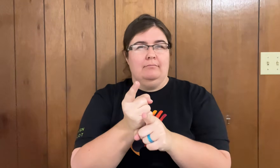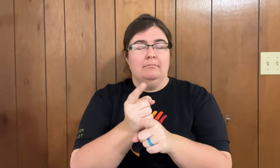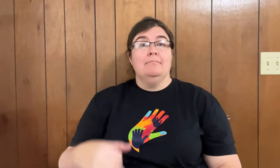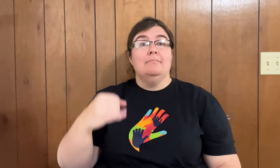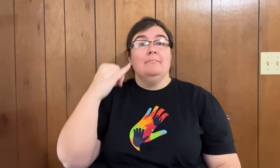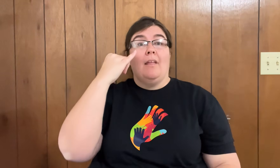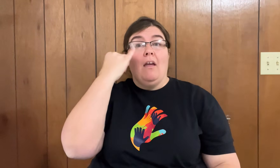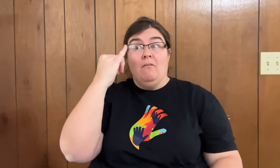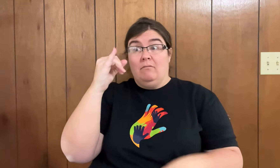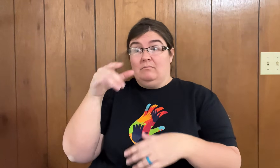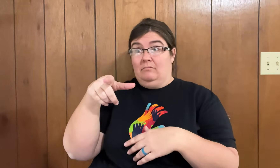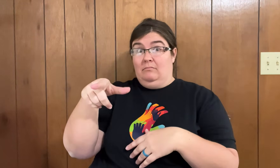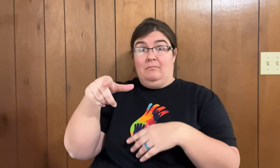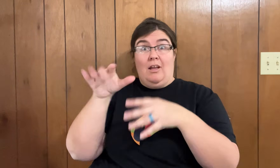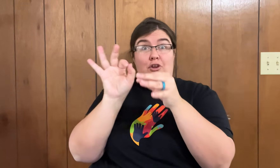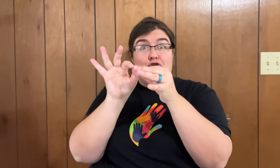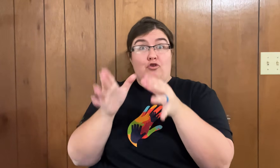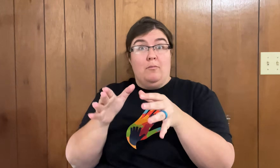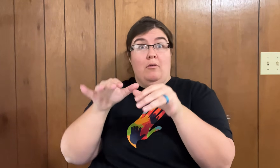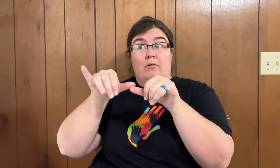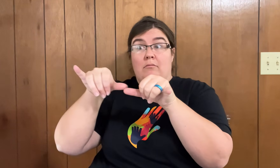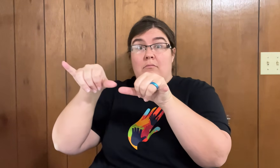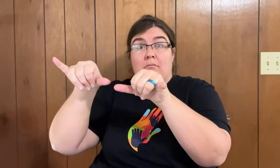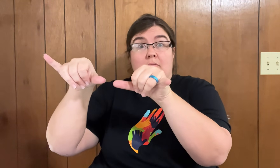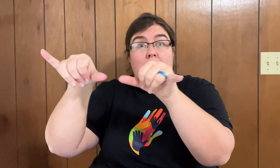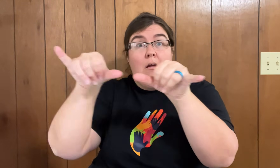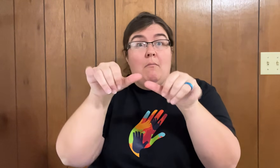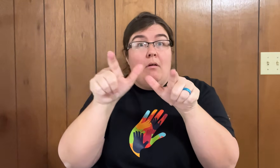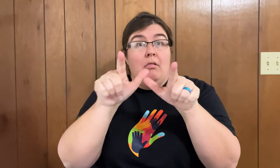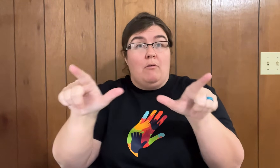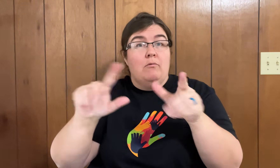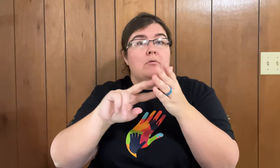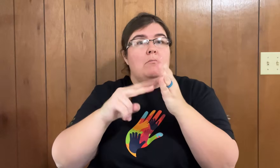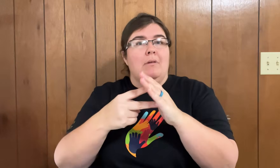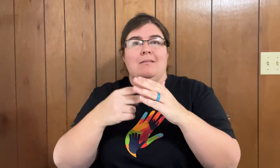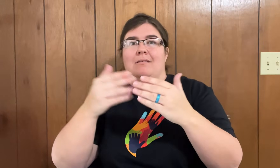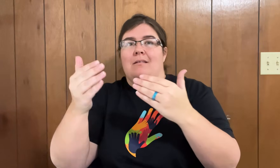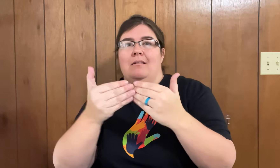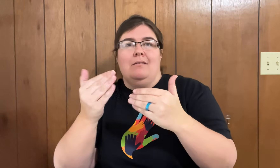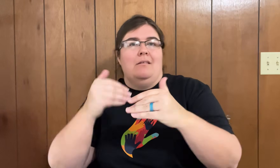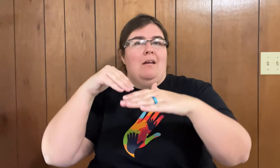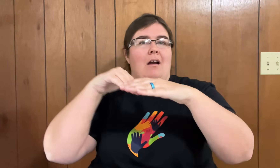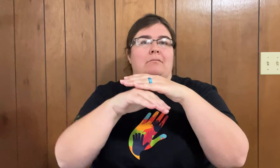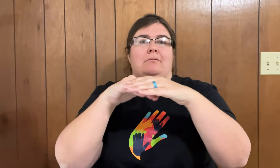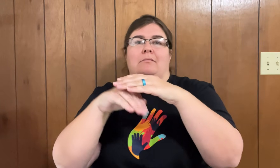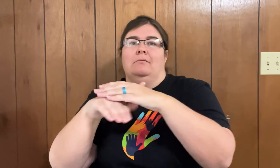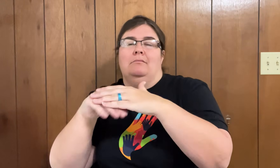If an interpreter knows the standard language, that means ease for accessibility.